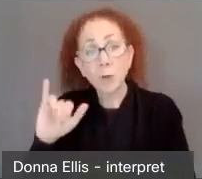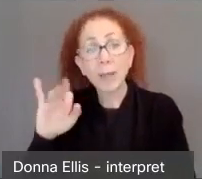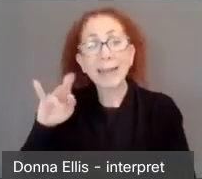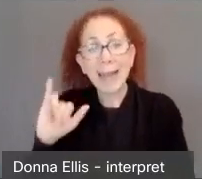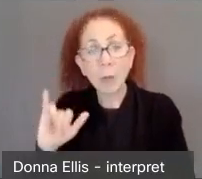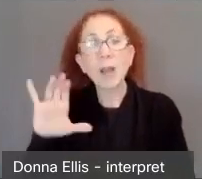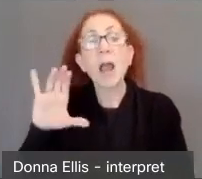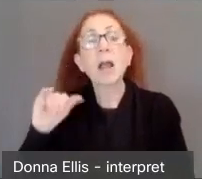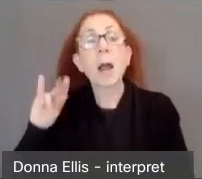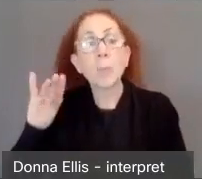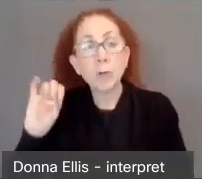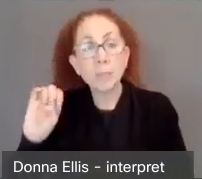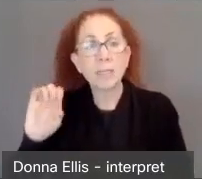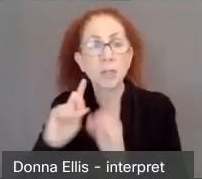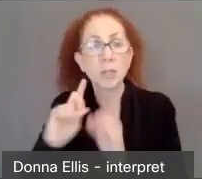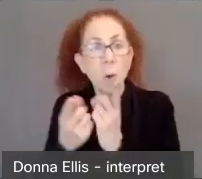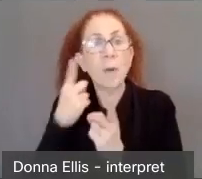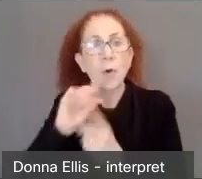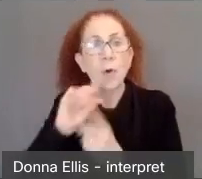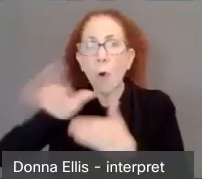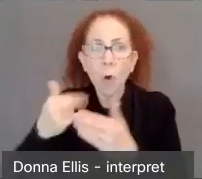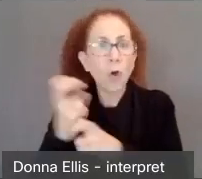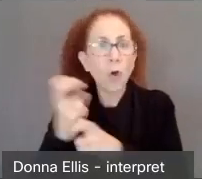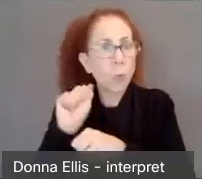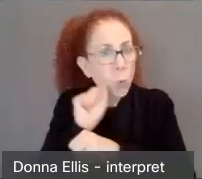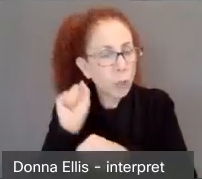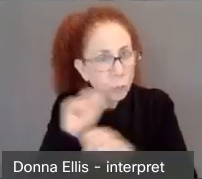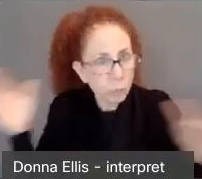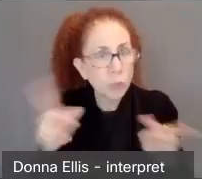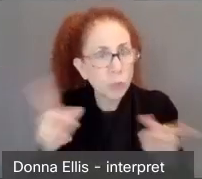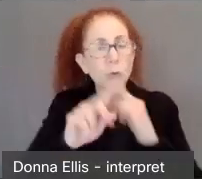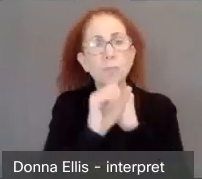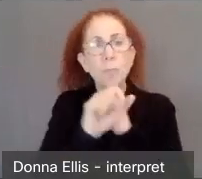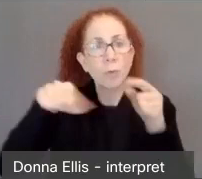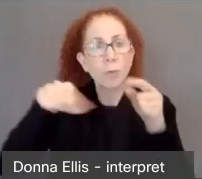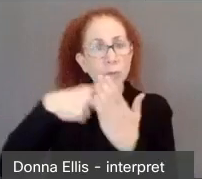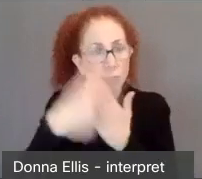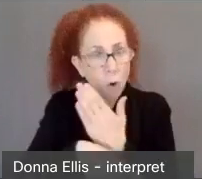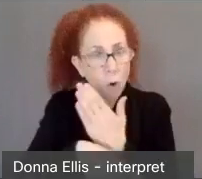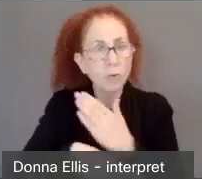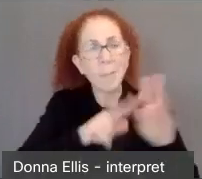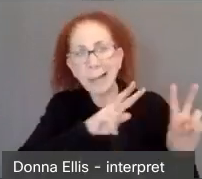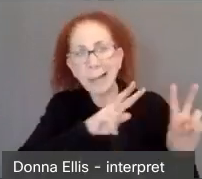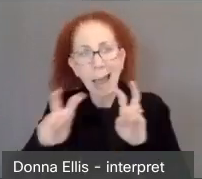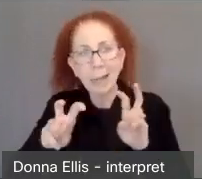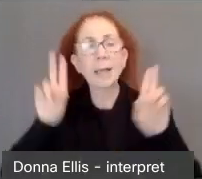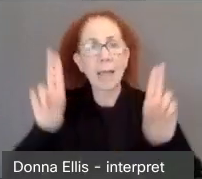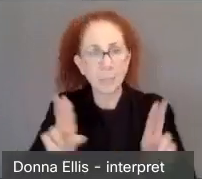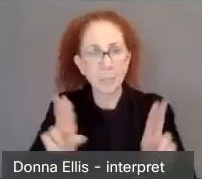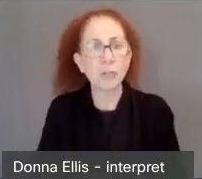for all the hard work they did in promoting this program and analyzing the grant applications and